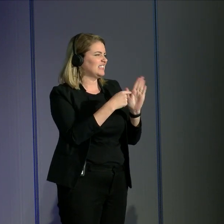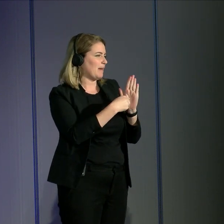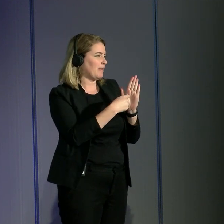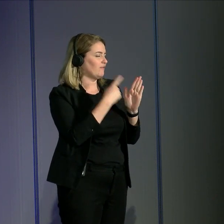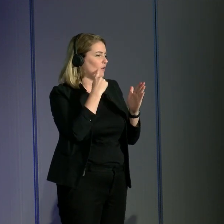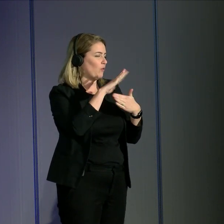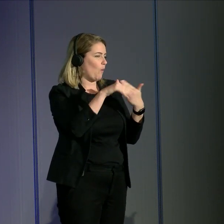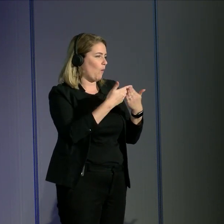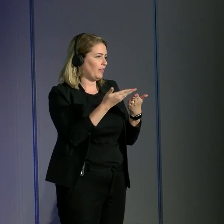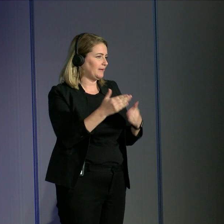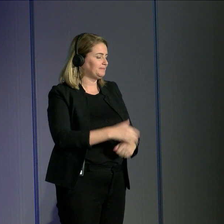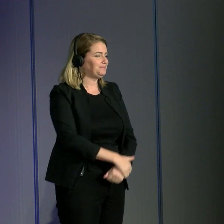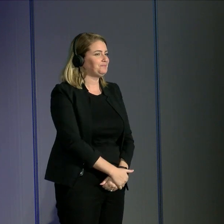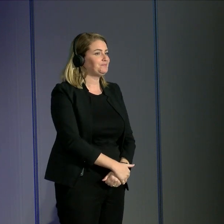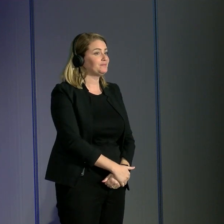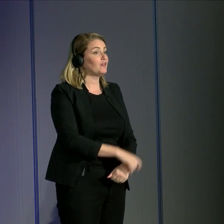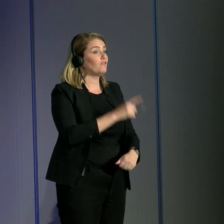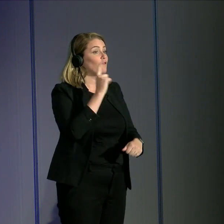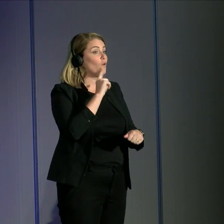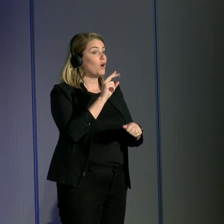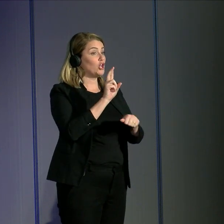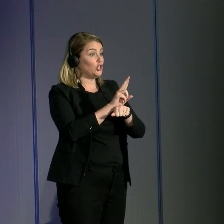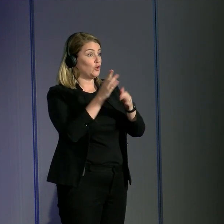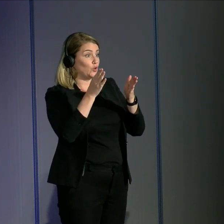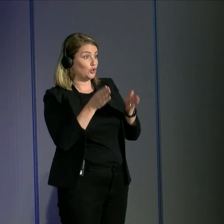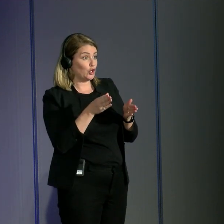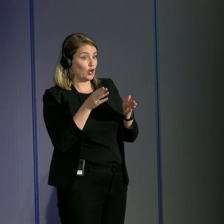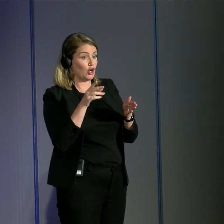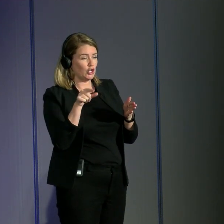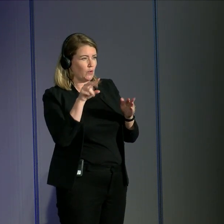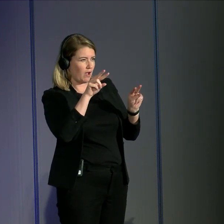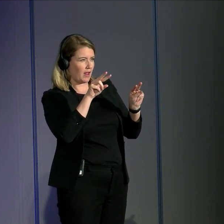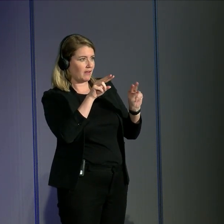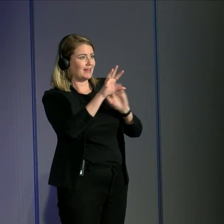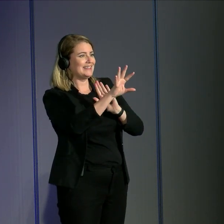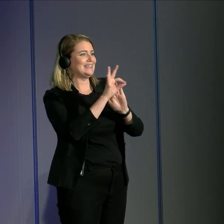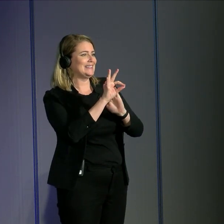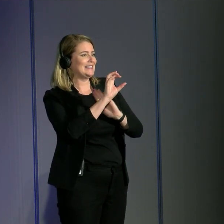Okay? So user flows, you can take a sampling. That's an important part of testing.